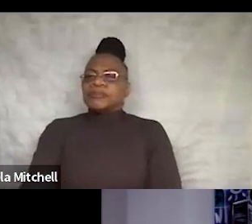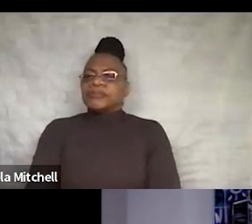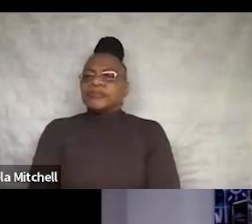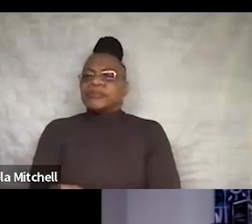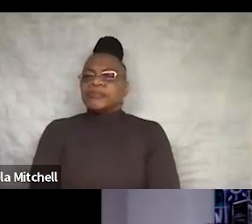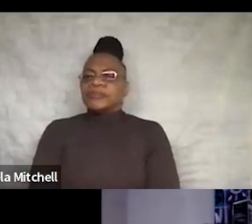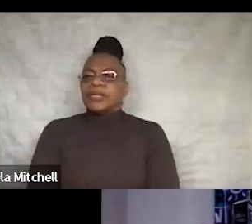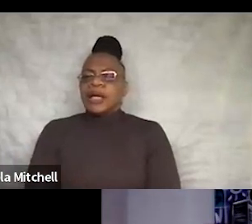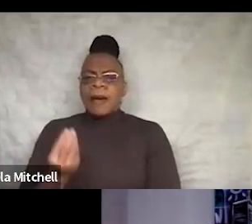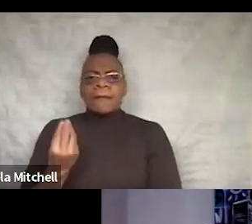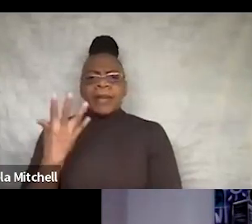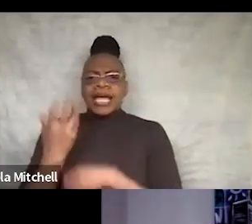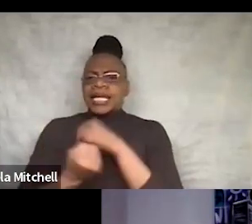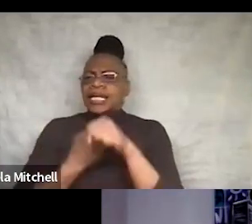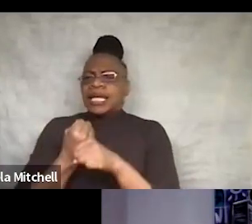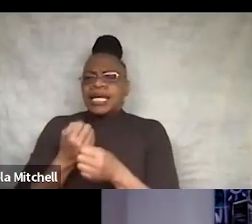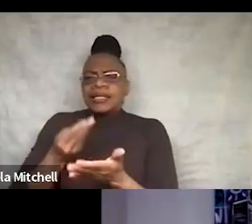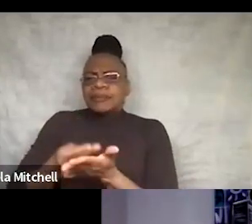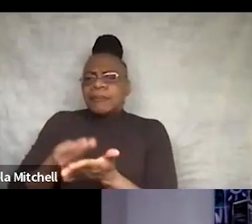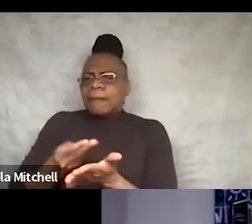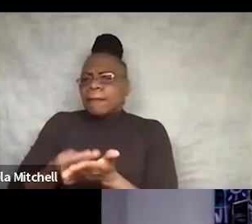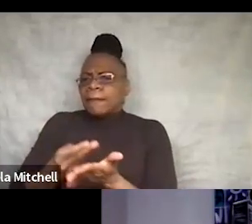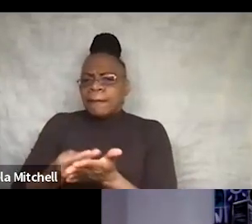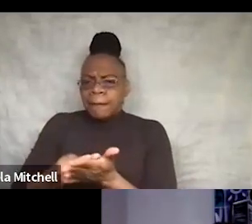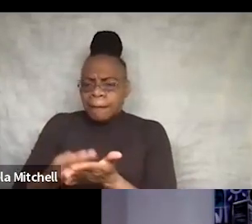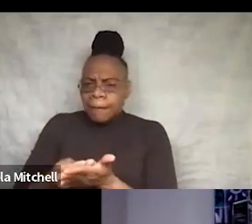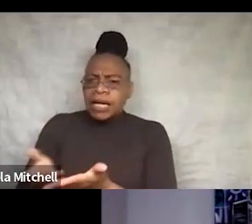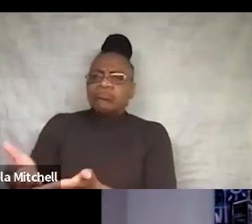You know, for years I raised money to operate,